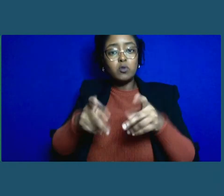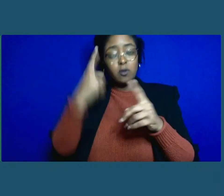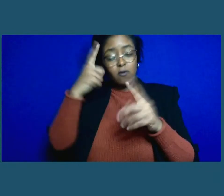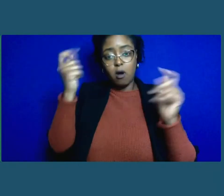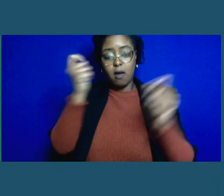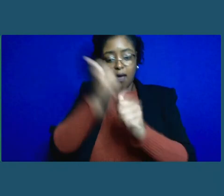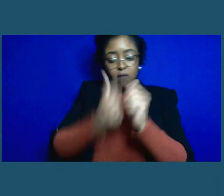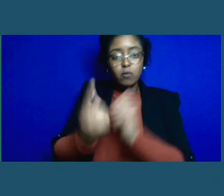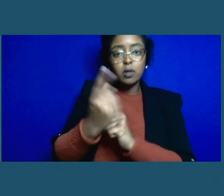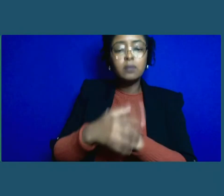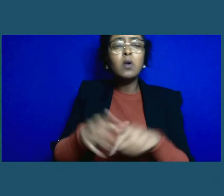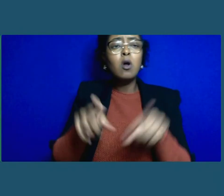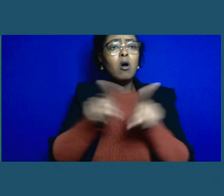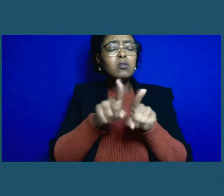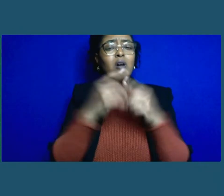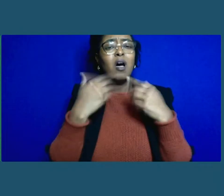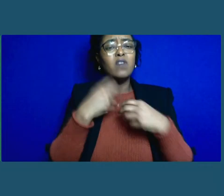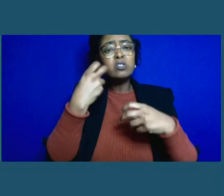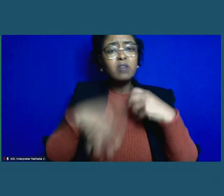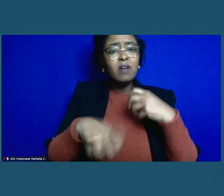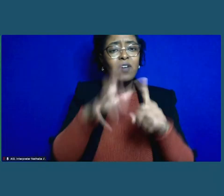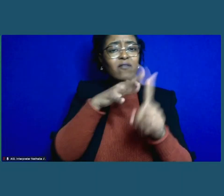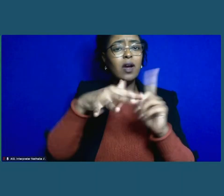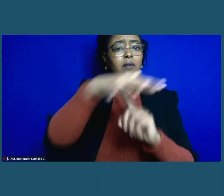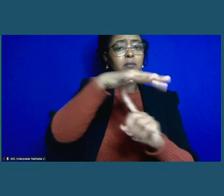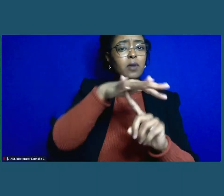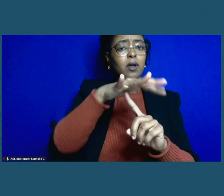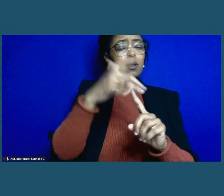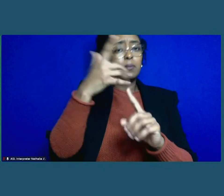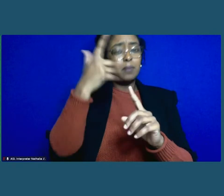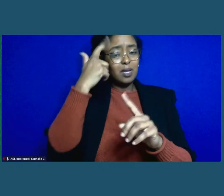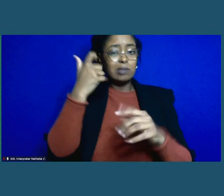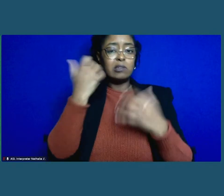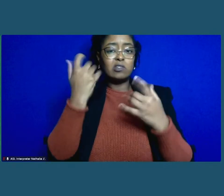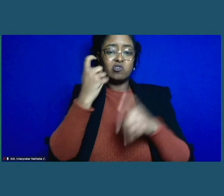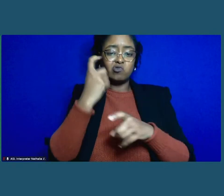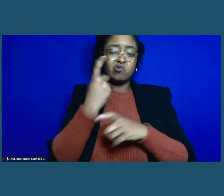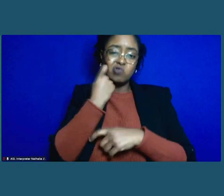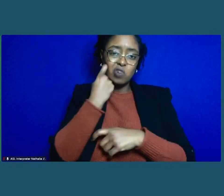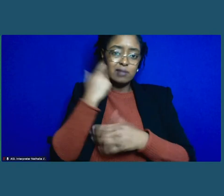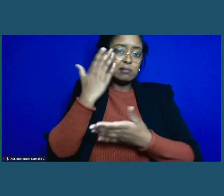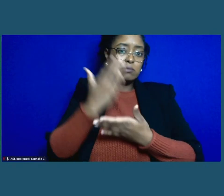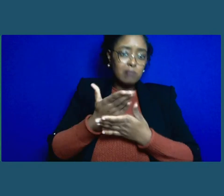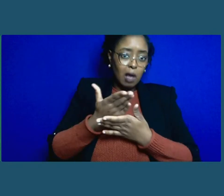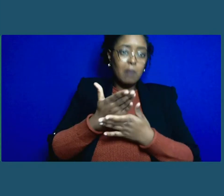opportunities for all And we have a difficult environment